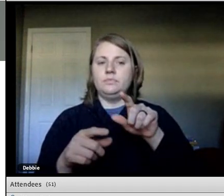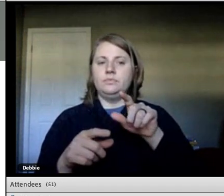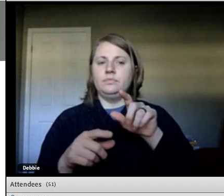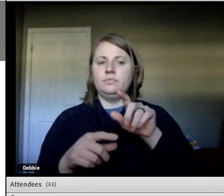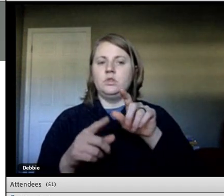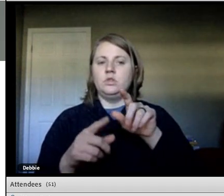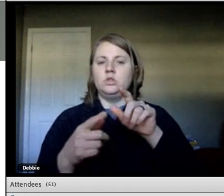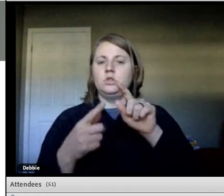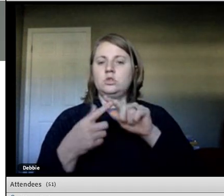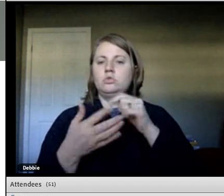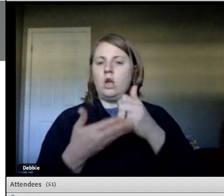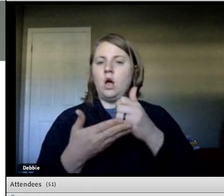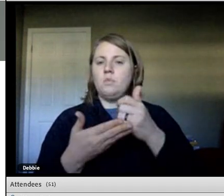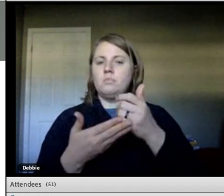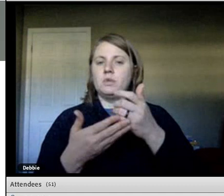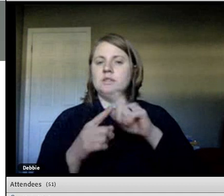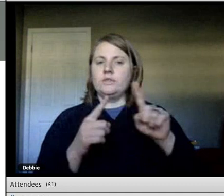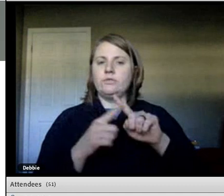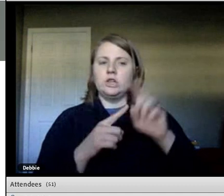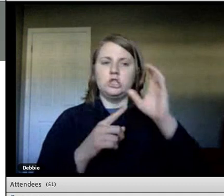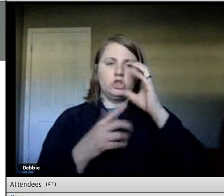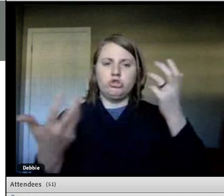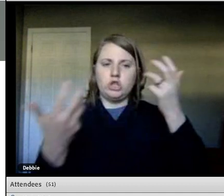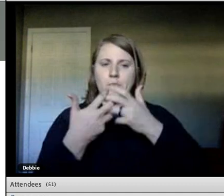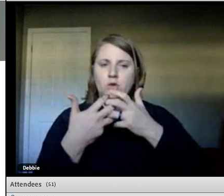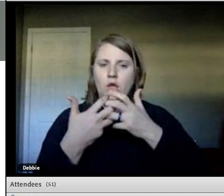You know, if you have a specialized database that is not --